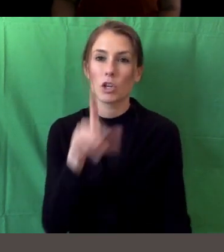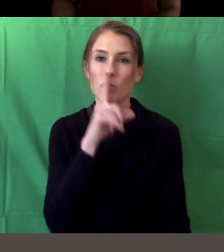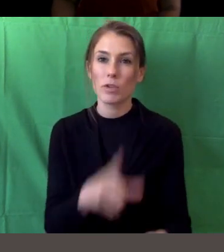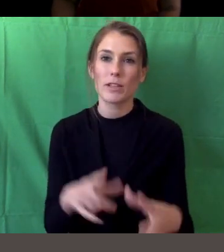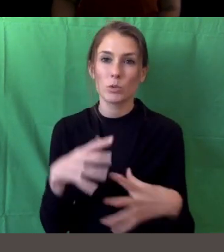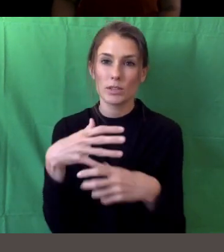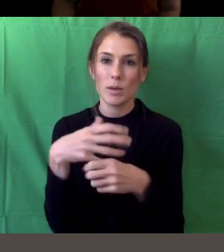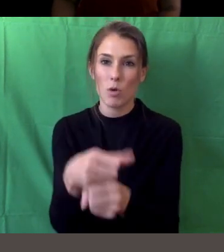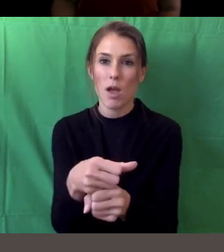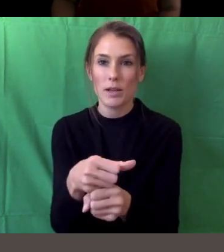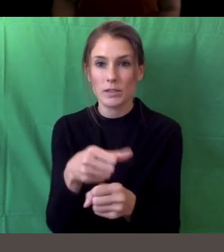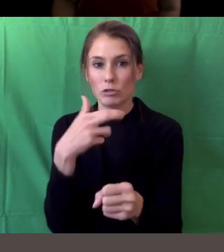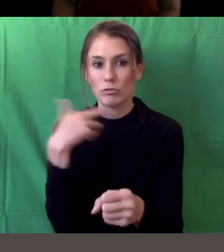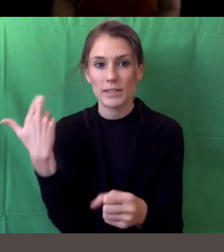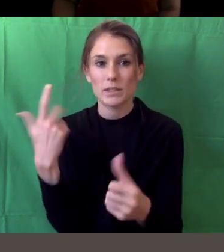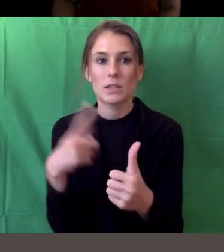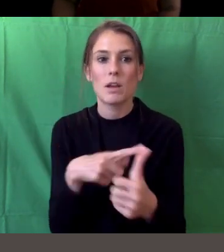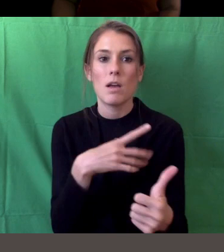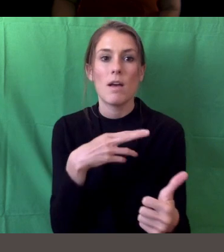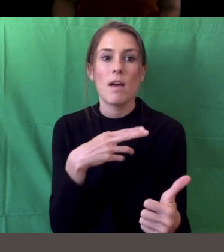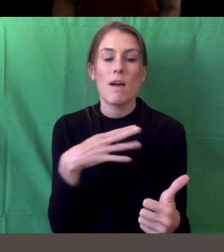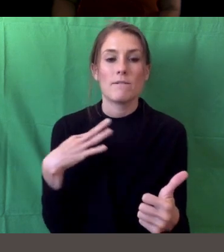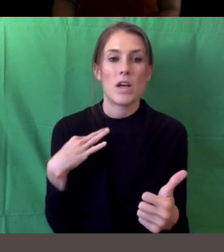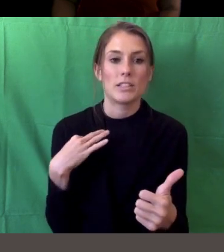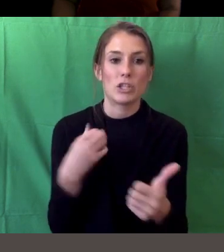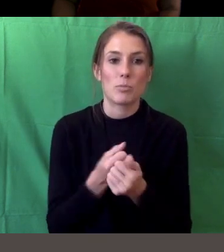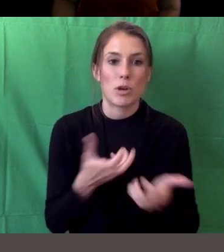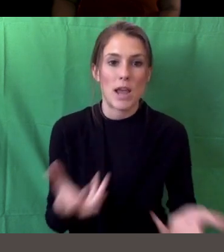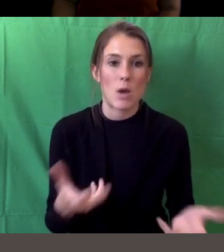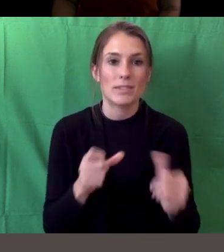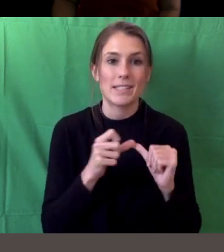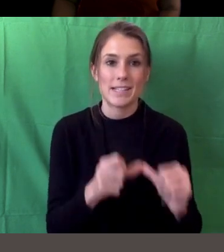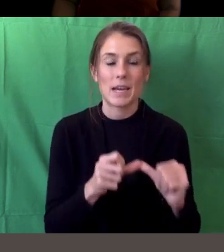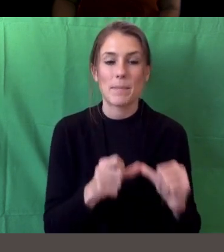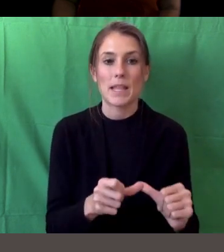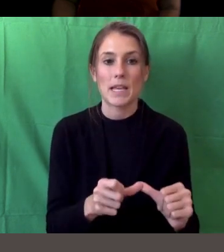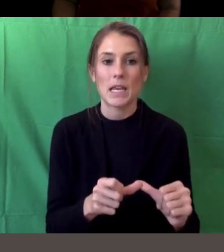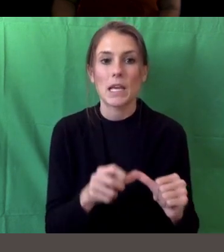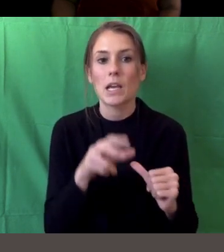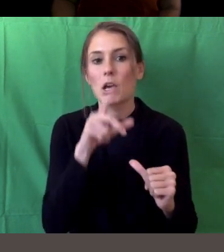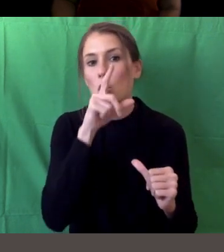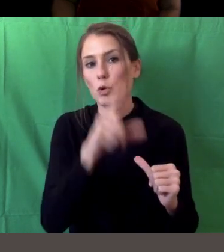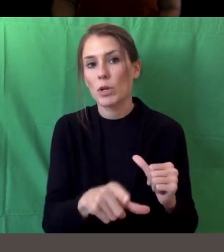So you know, to summarize the risks, there is volunteer burnout and sustainability.